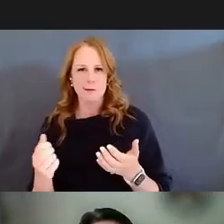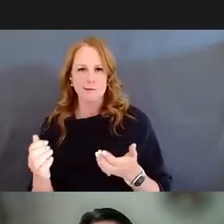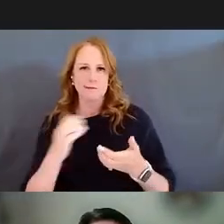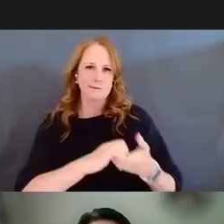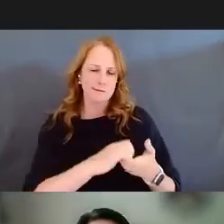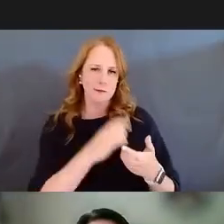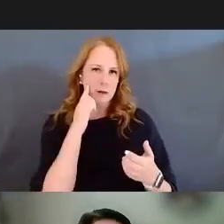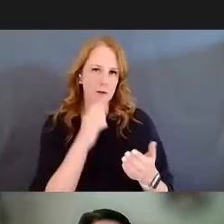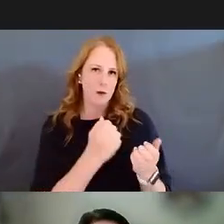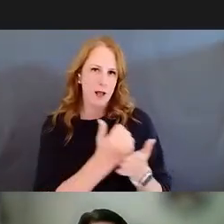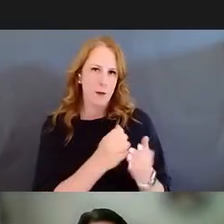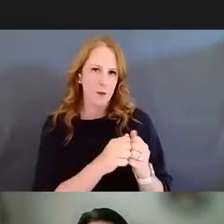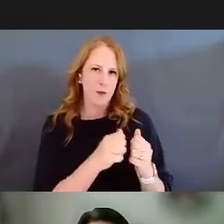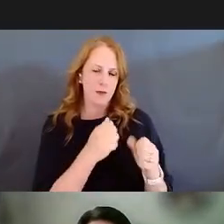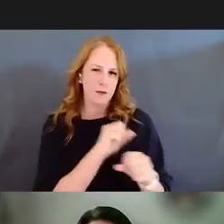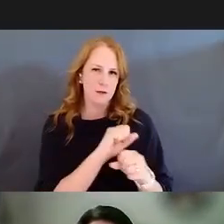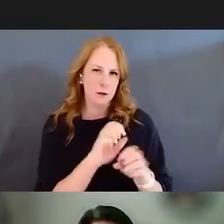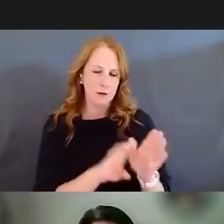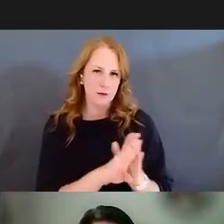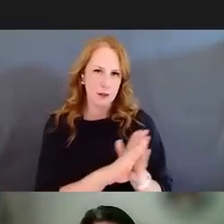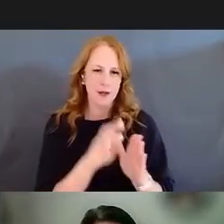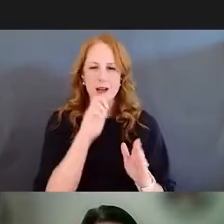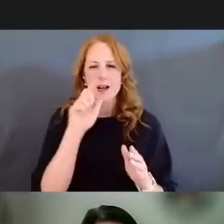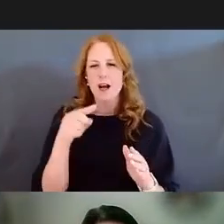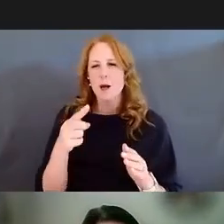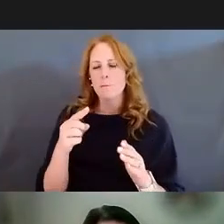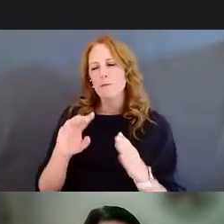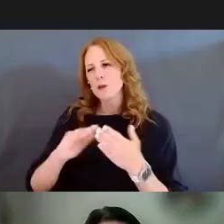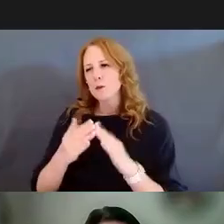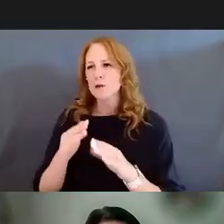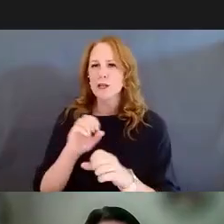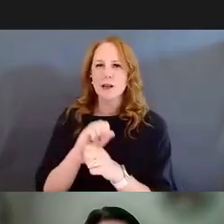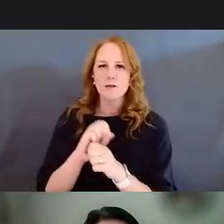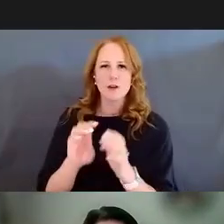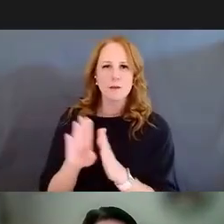as well. Not to minimize what the community of job developers could do because they felt